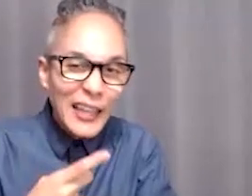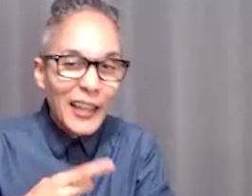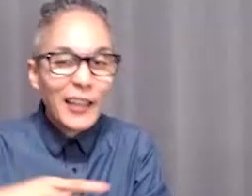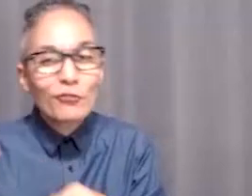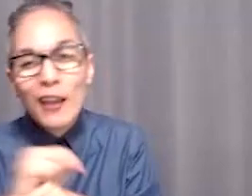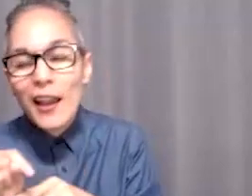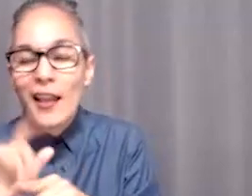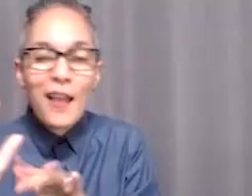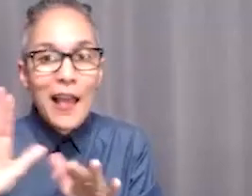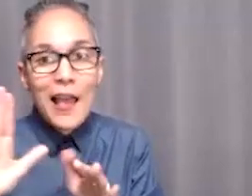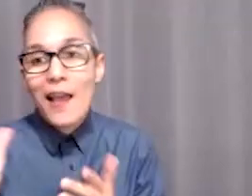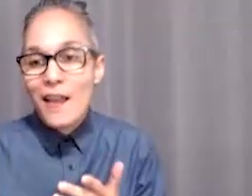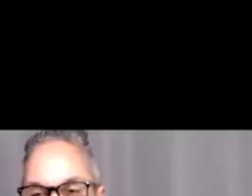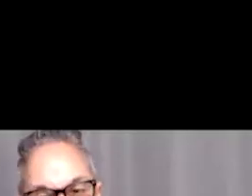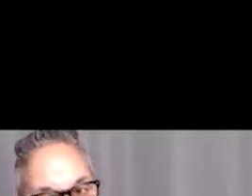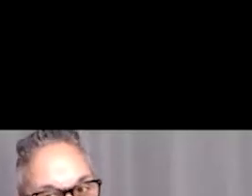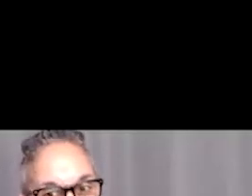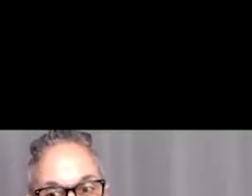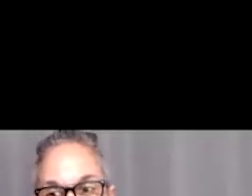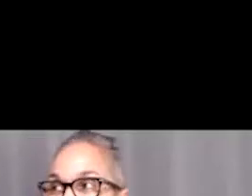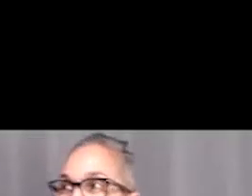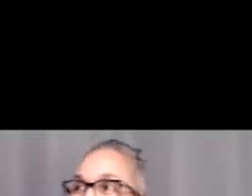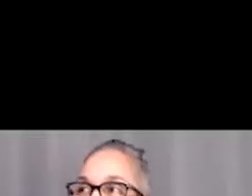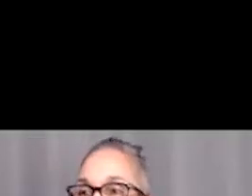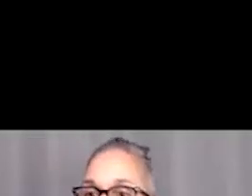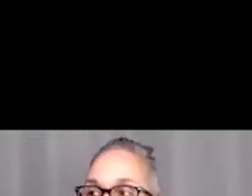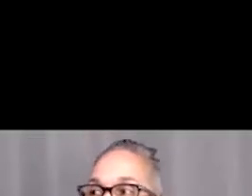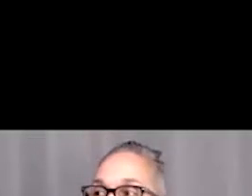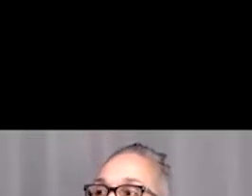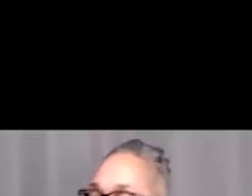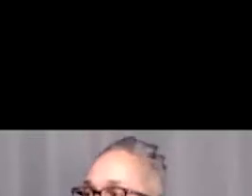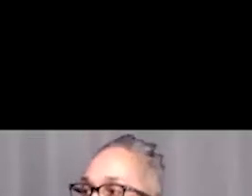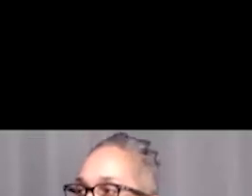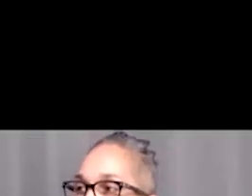all of those things are evidence of what we're doing to try to improve.